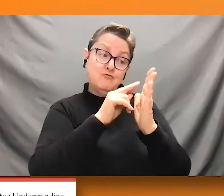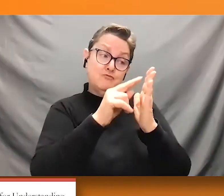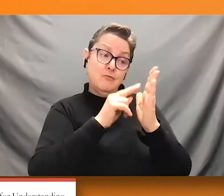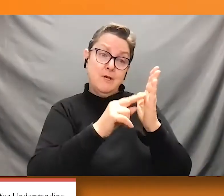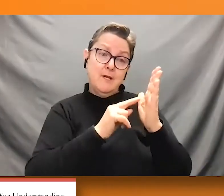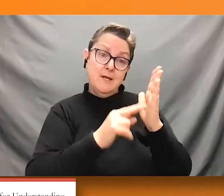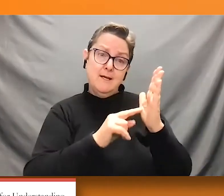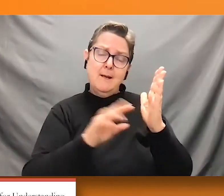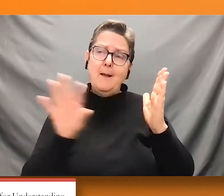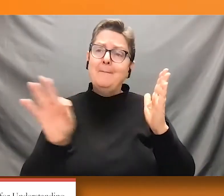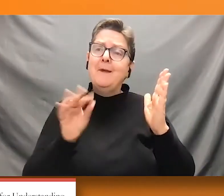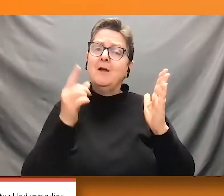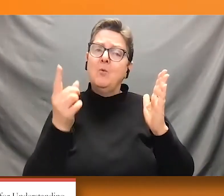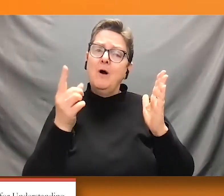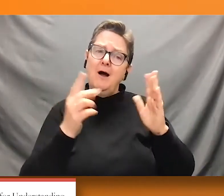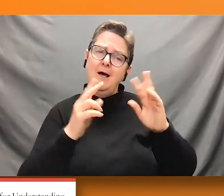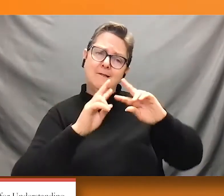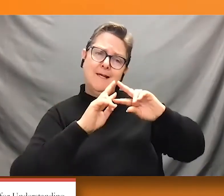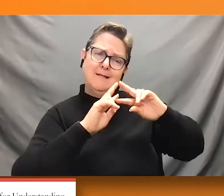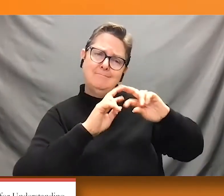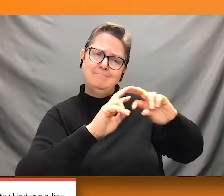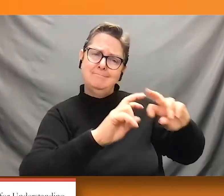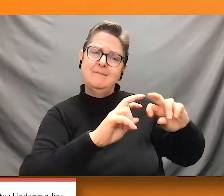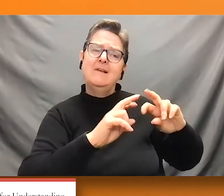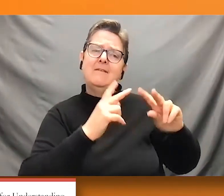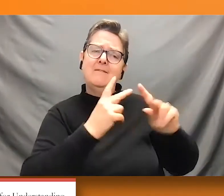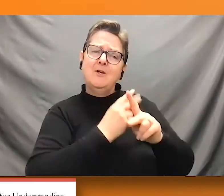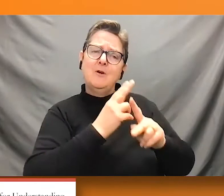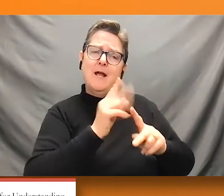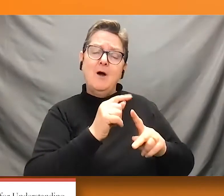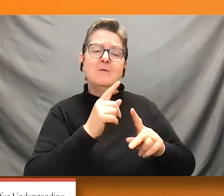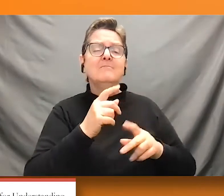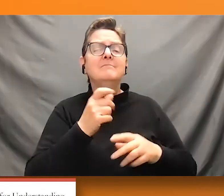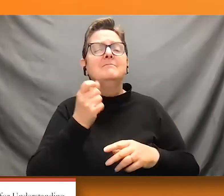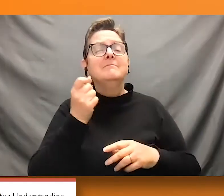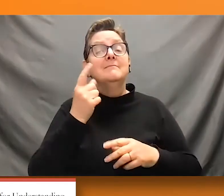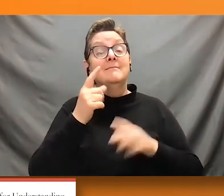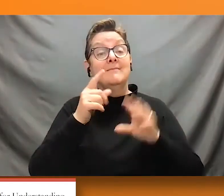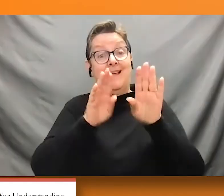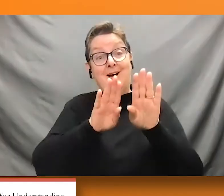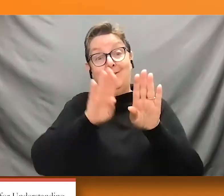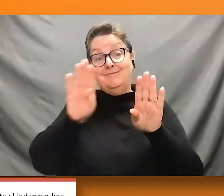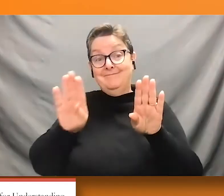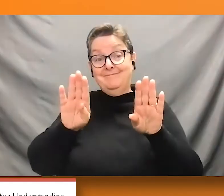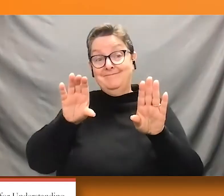Use one of these reading comprehension strategies." But here is--I just want you to take a second